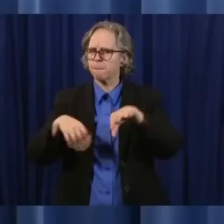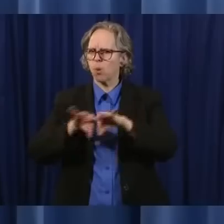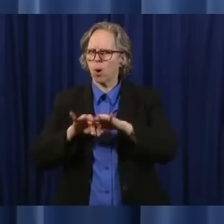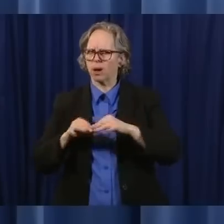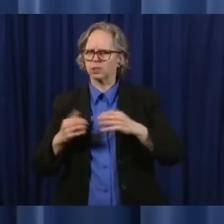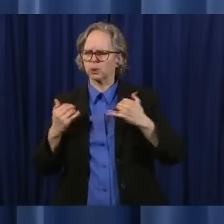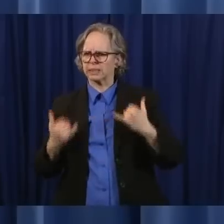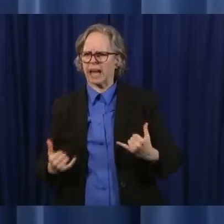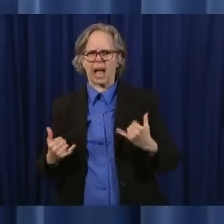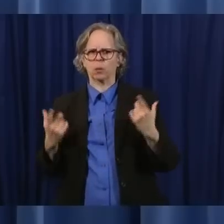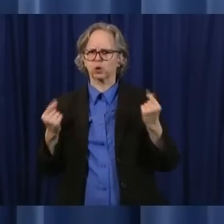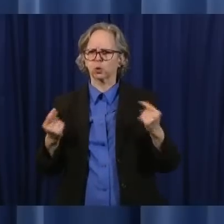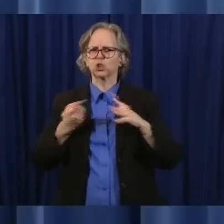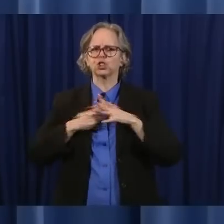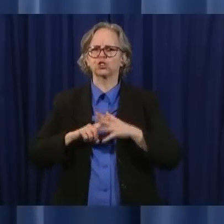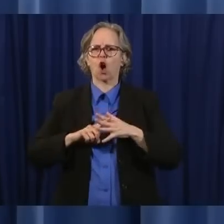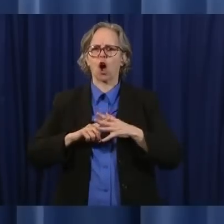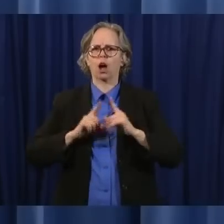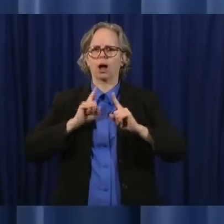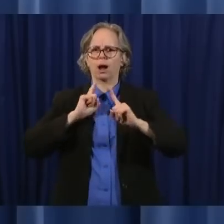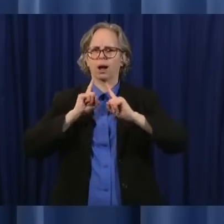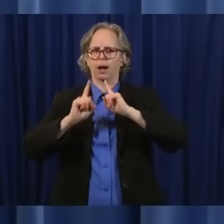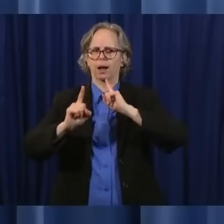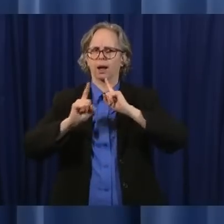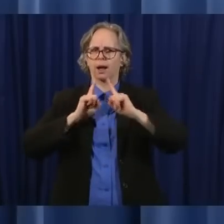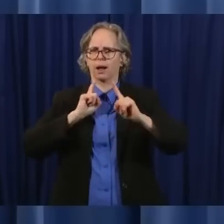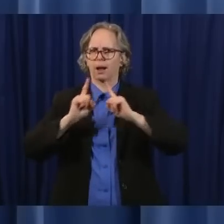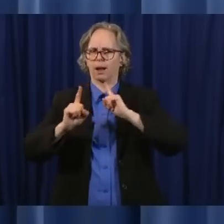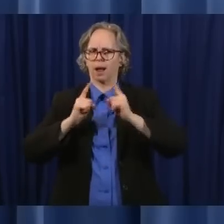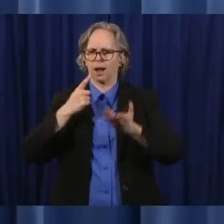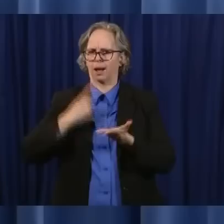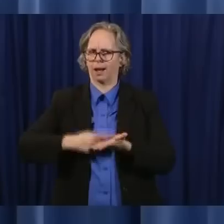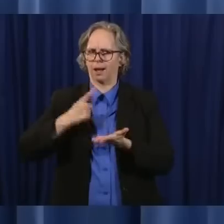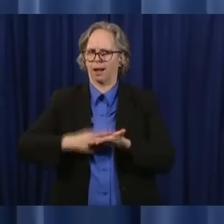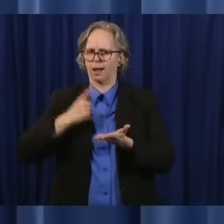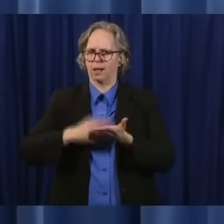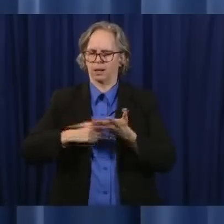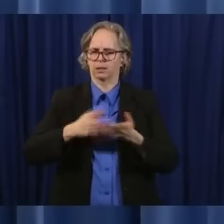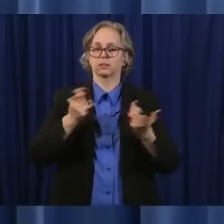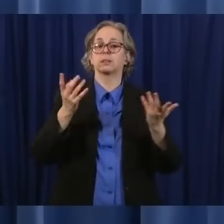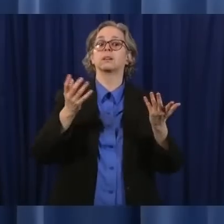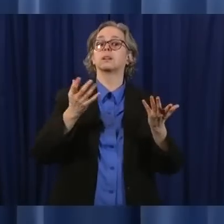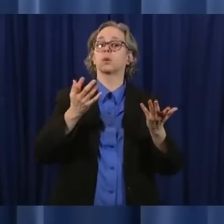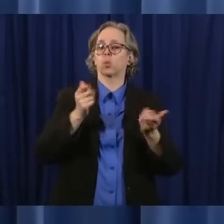DETERMINE THE NEXT STEPS. EVENTUALLY WE WILL BE REOPENING OUR DOCTORS OFFICES AND DENTIST OFFICES, AND TOGETHER WE WILL GET BACK TO NORMAL. BUT I THOUGHT TODAY WAS